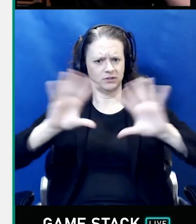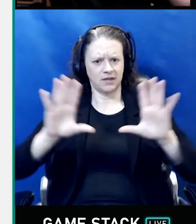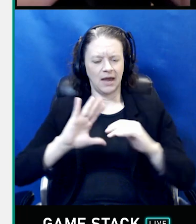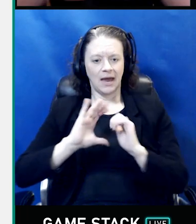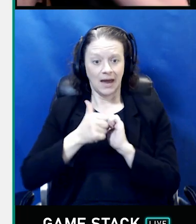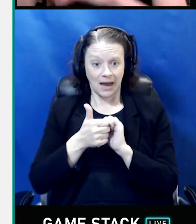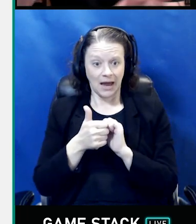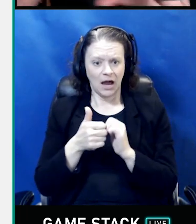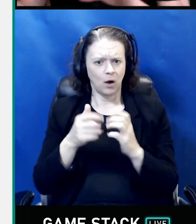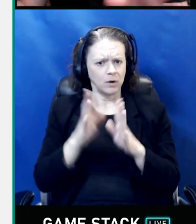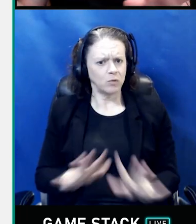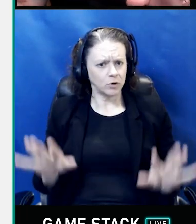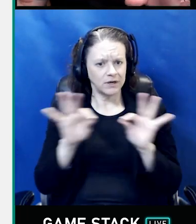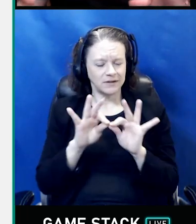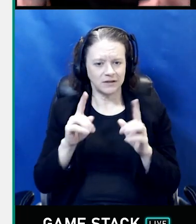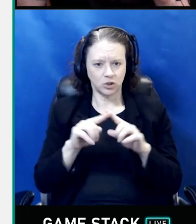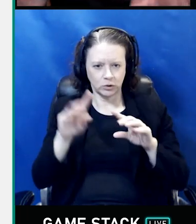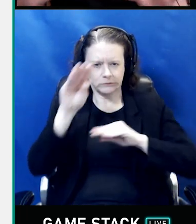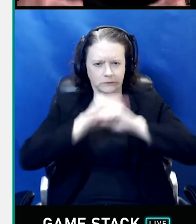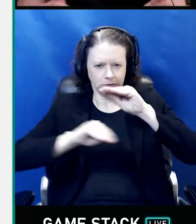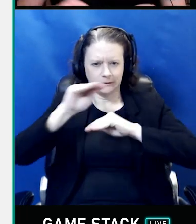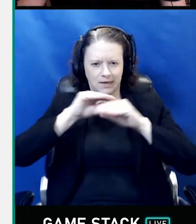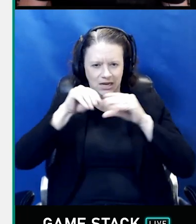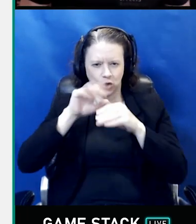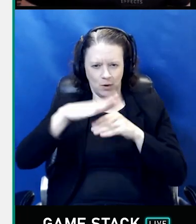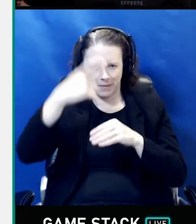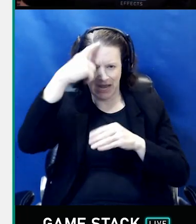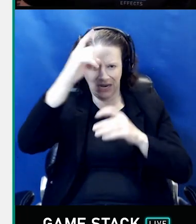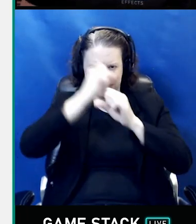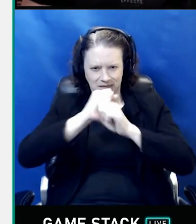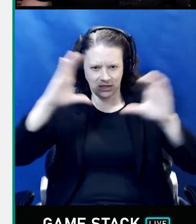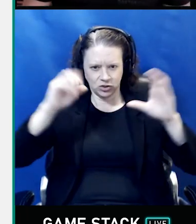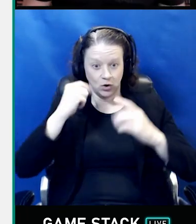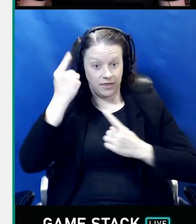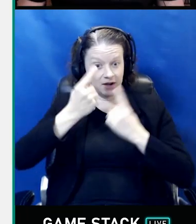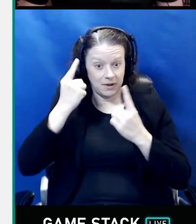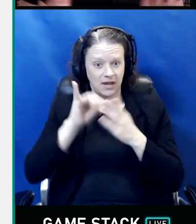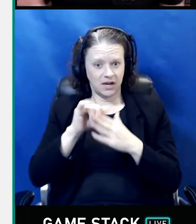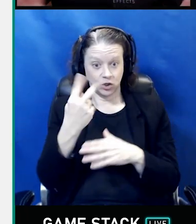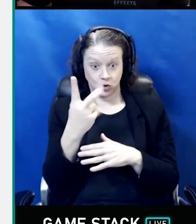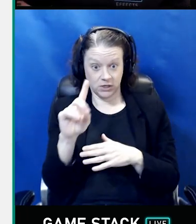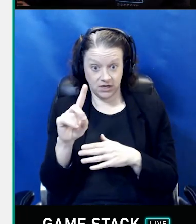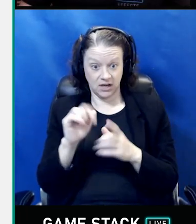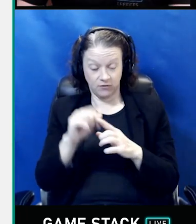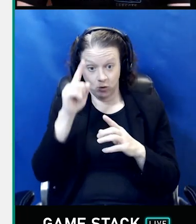that you're thinking of these in 2D because if you're trying to think of them in 1D, It just doesn't make any sense.